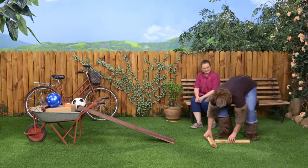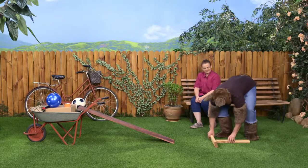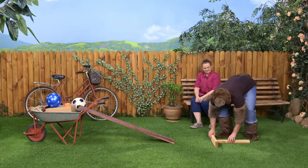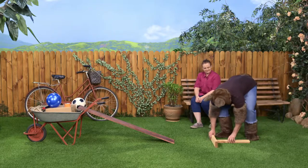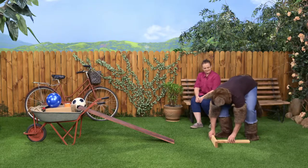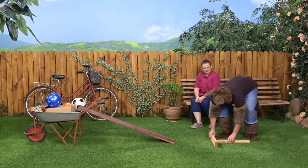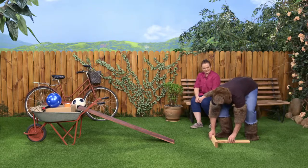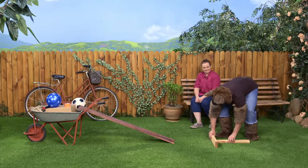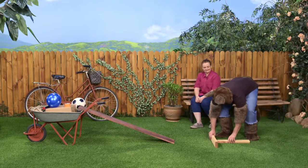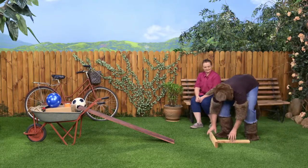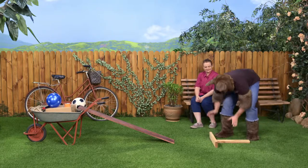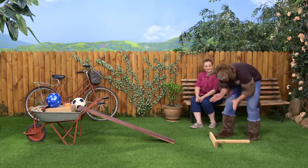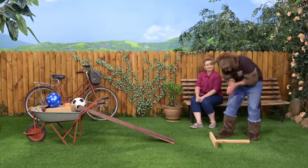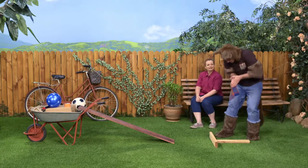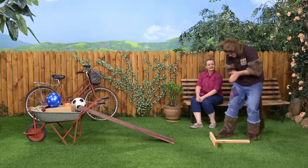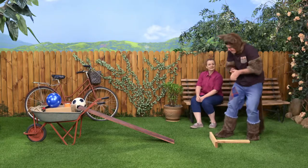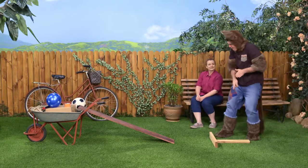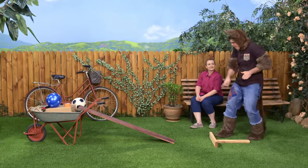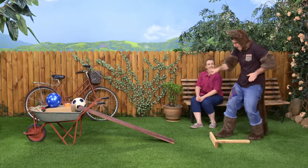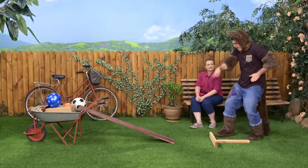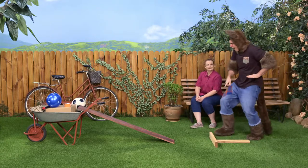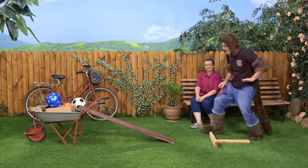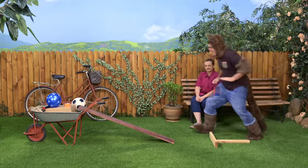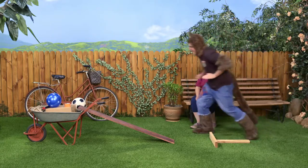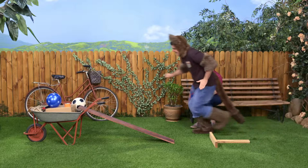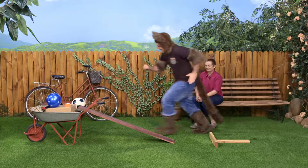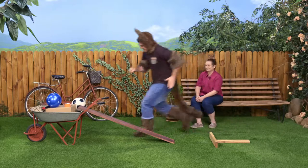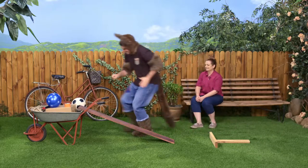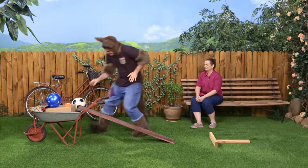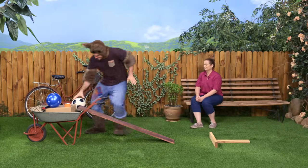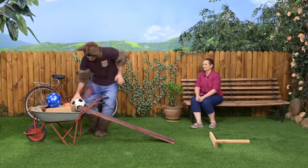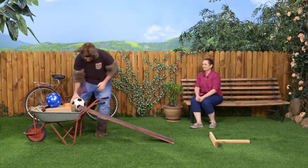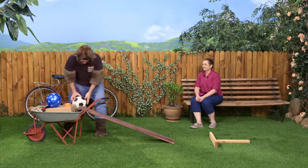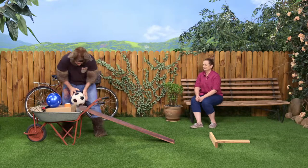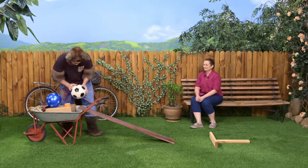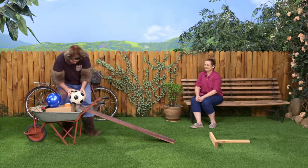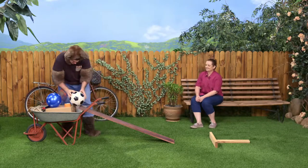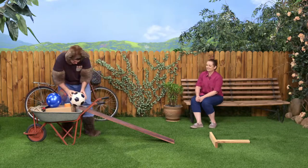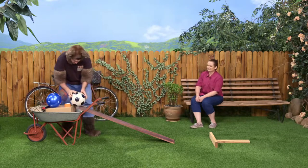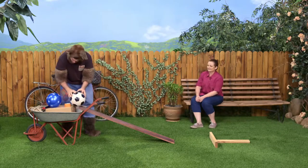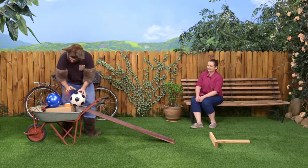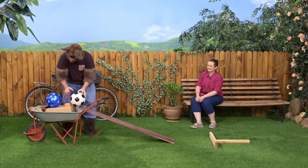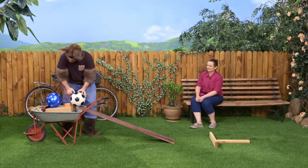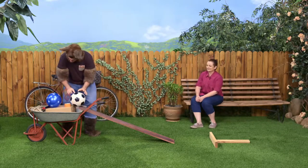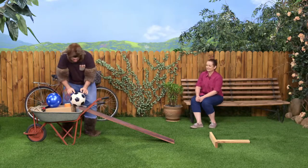Hmm. Right. Now... Ha-ha. Yep.